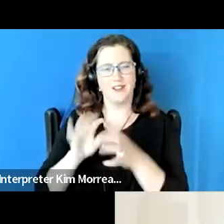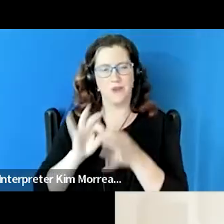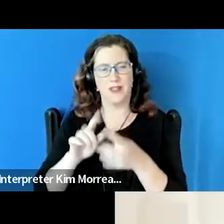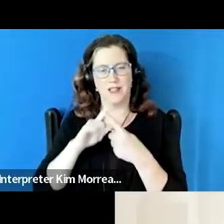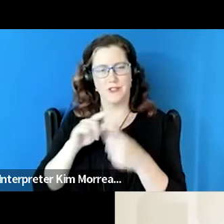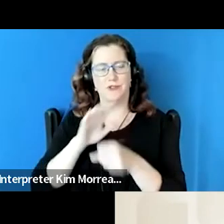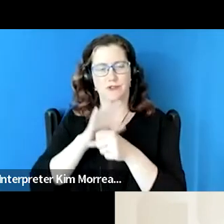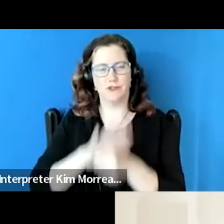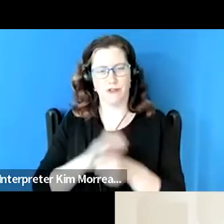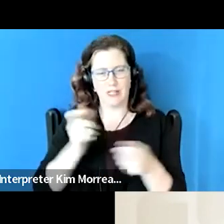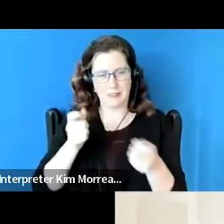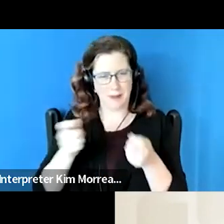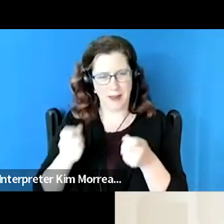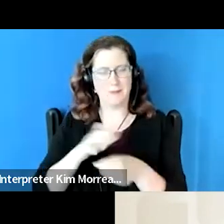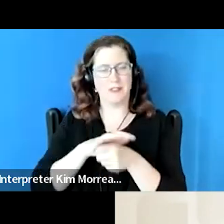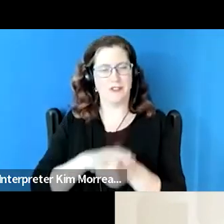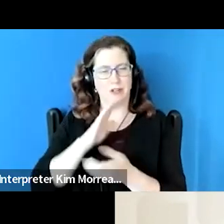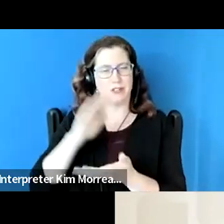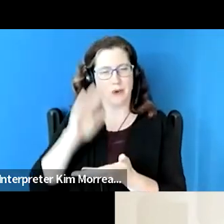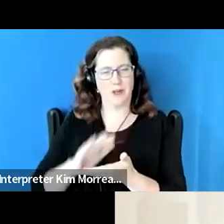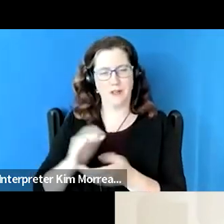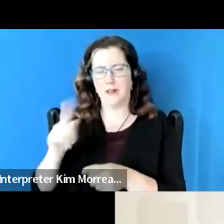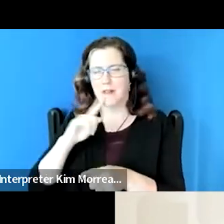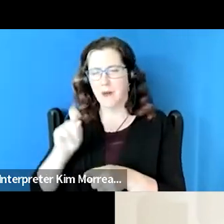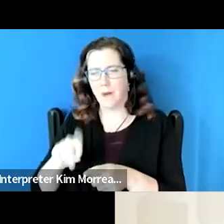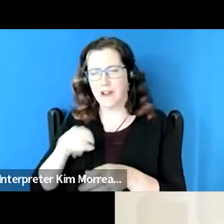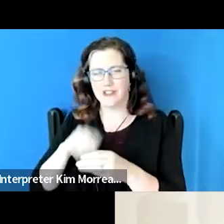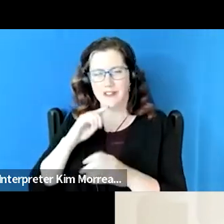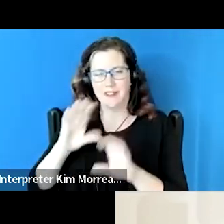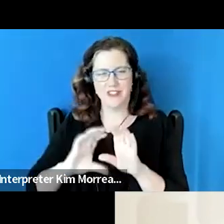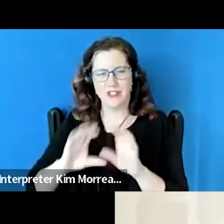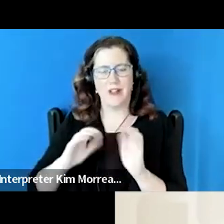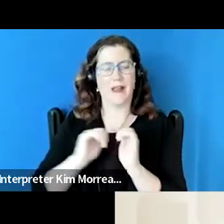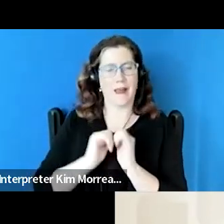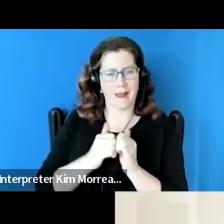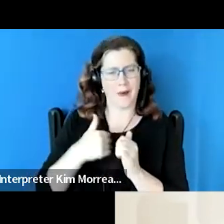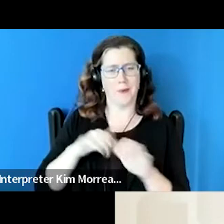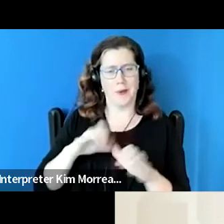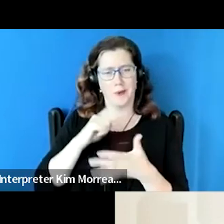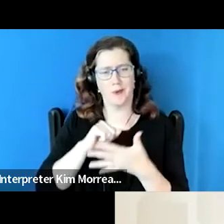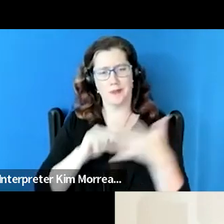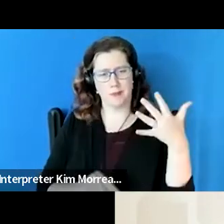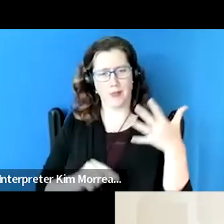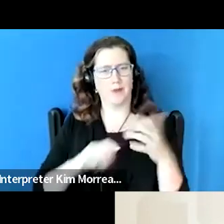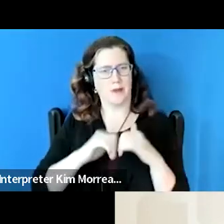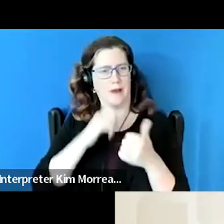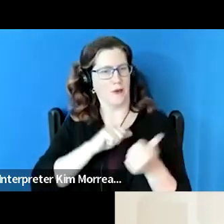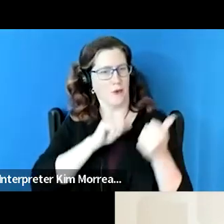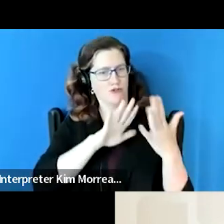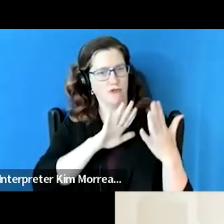a question in the chat around how do we do some of those things to help address stress as well.